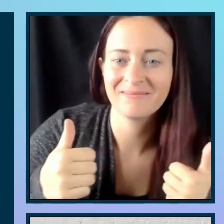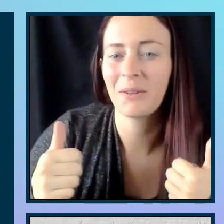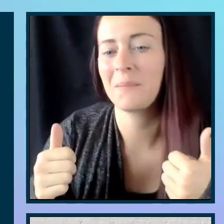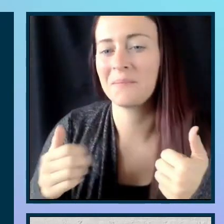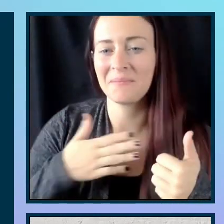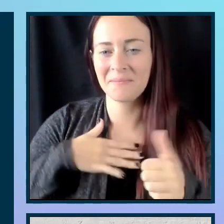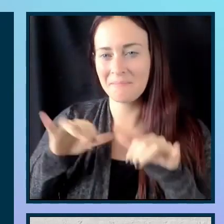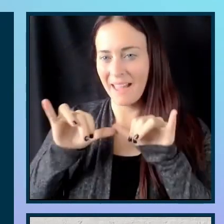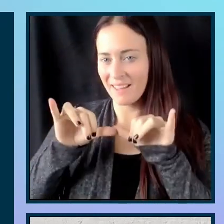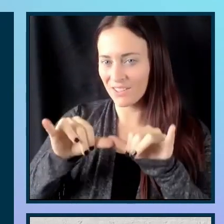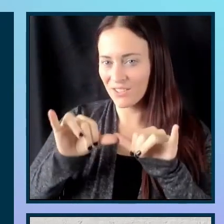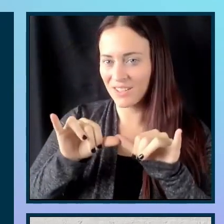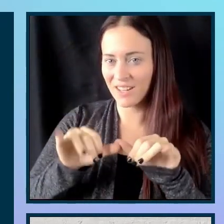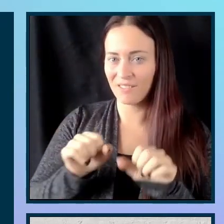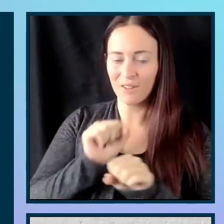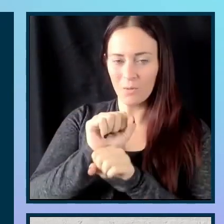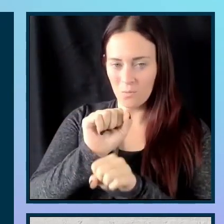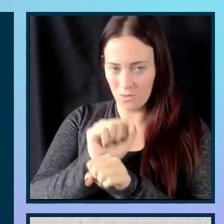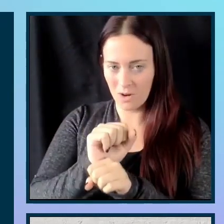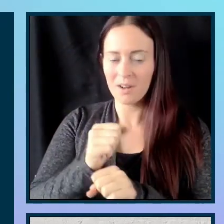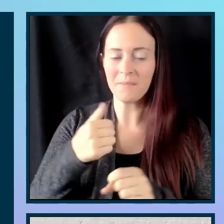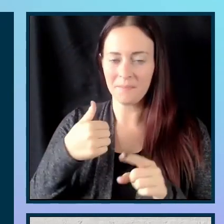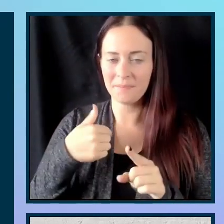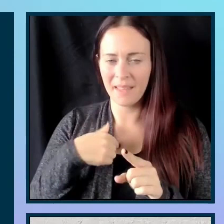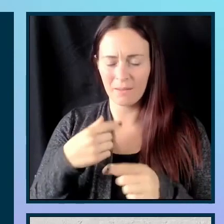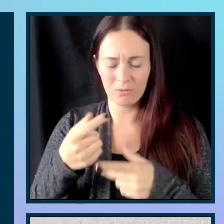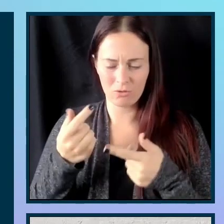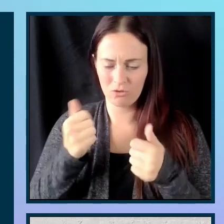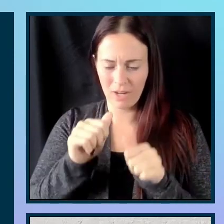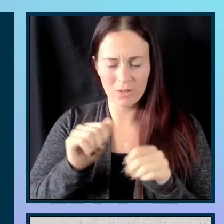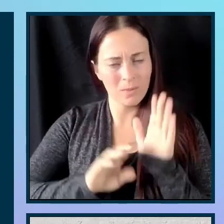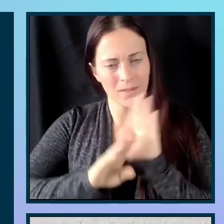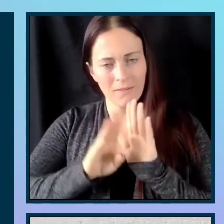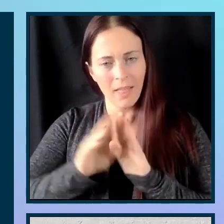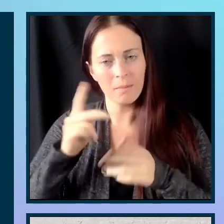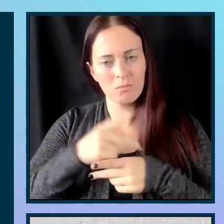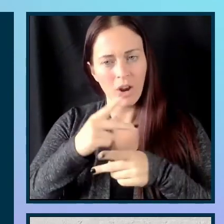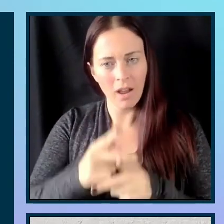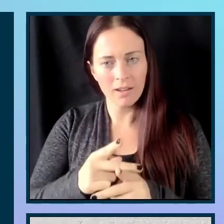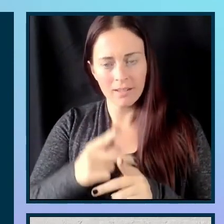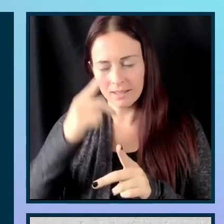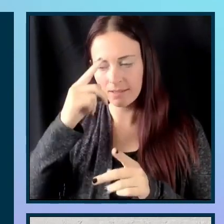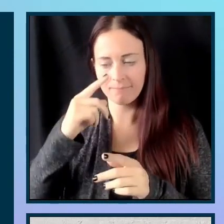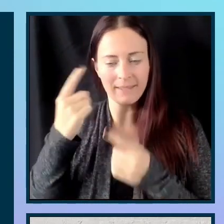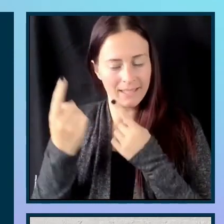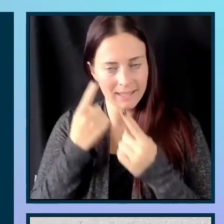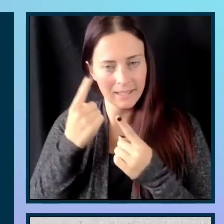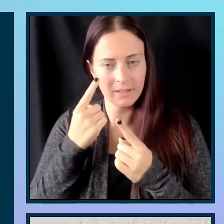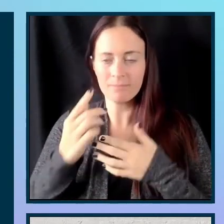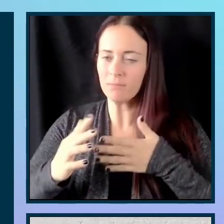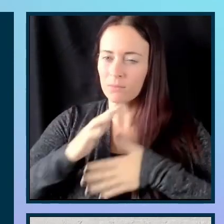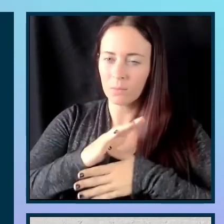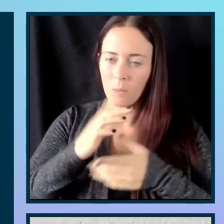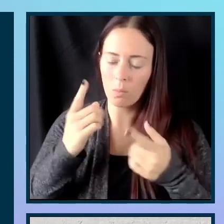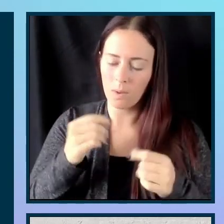designing new products with accessibility in mind and creating trainings and documentation for fellow engineers and designers.